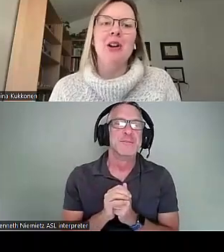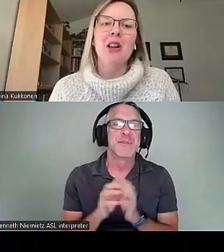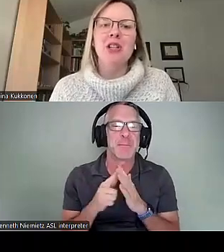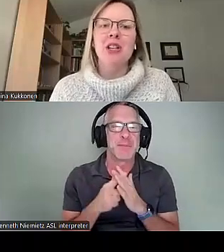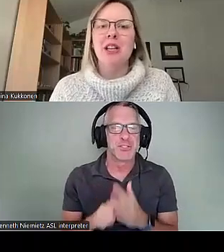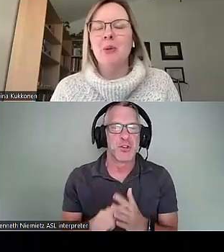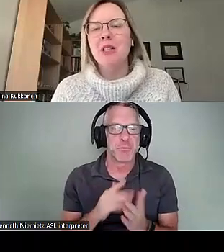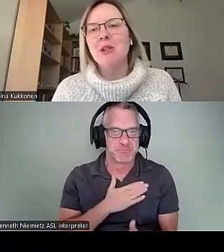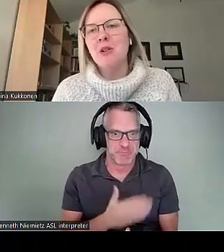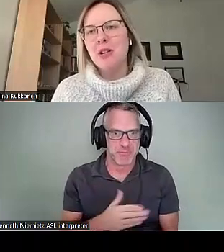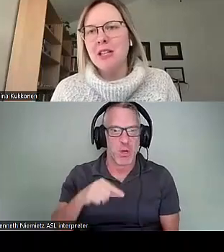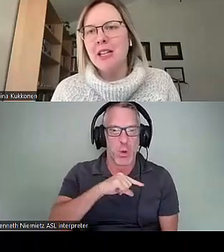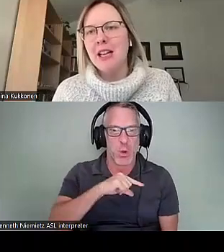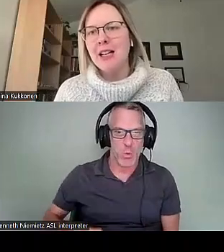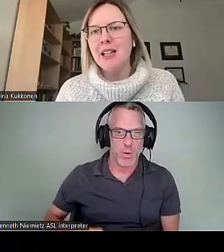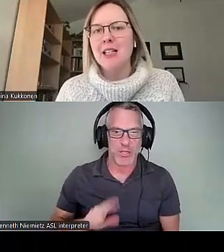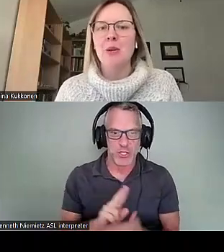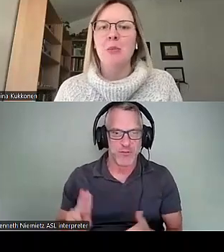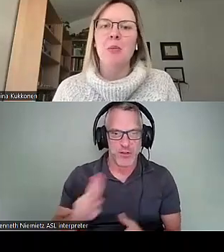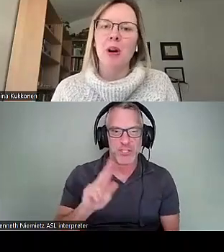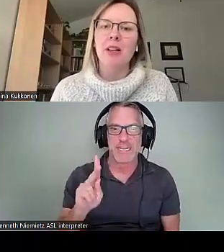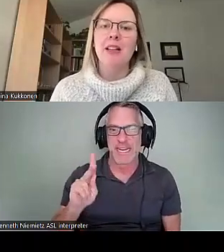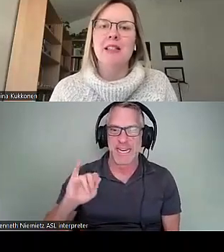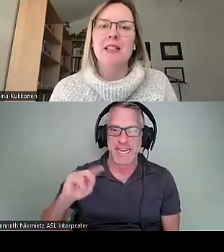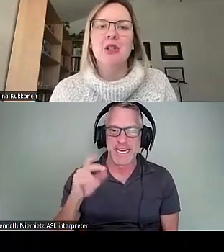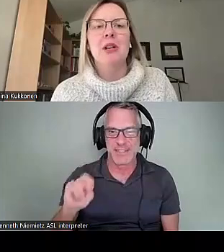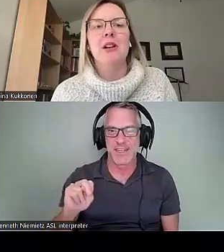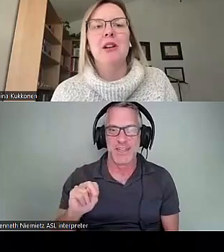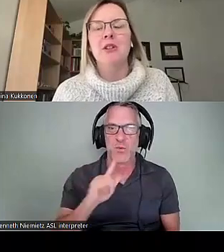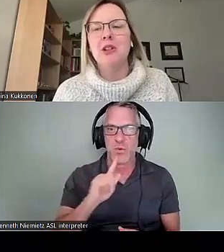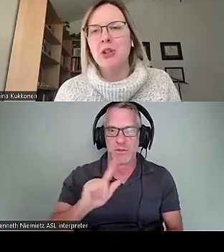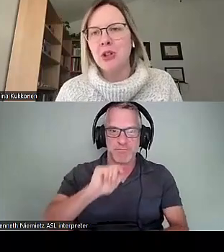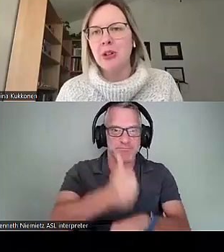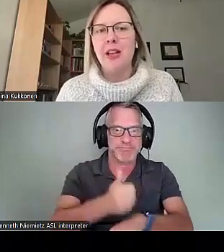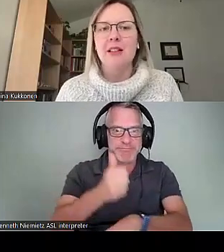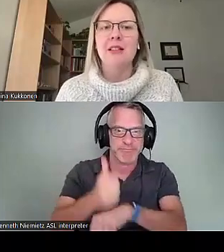acknowledging that Queen's University and Kingston more broadly is situated on the traditional lands